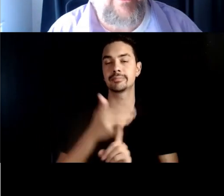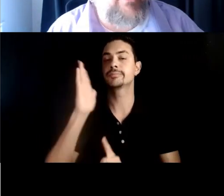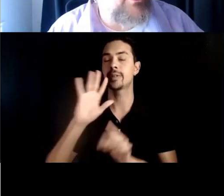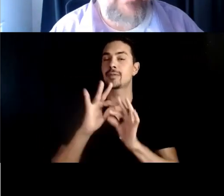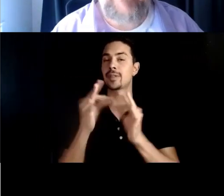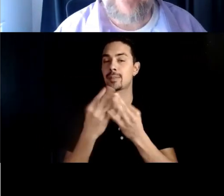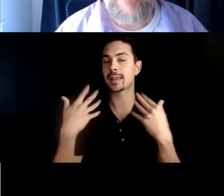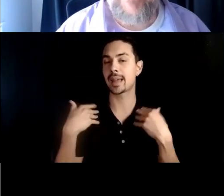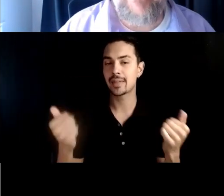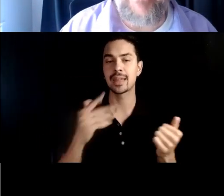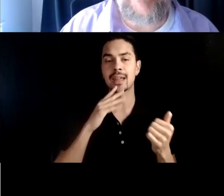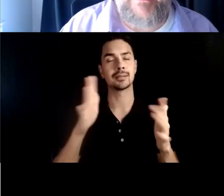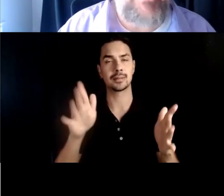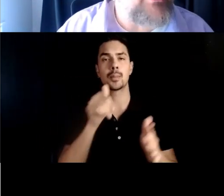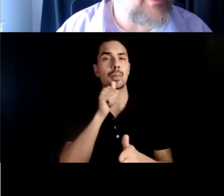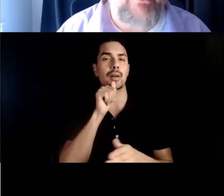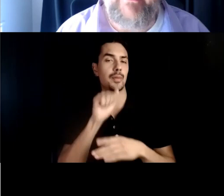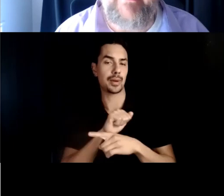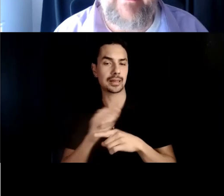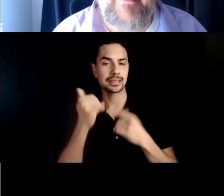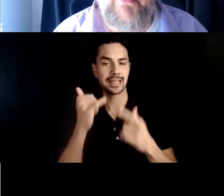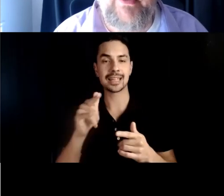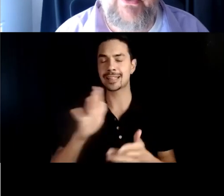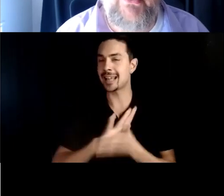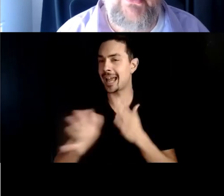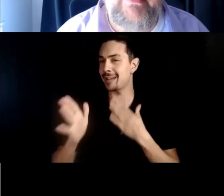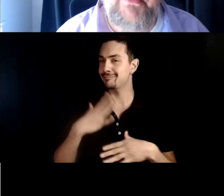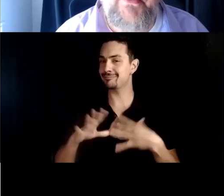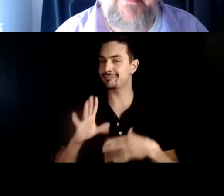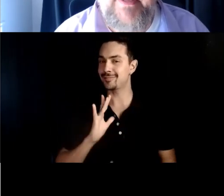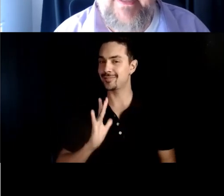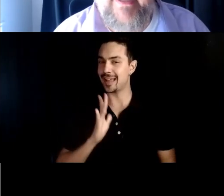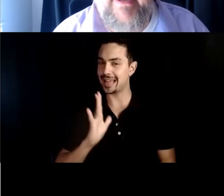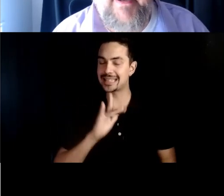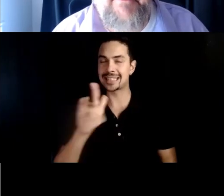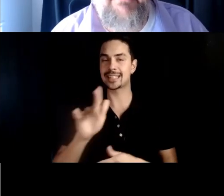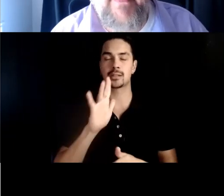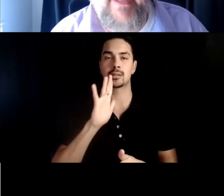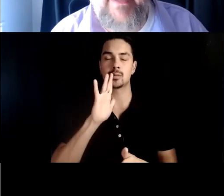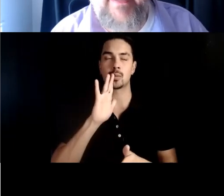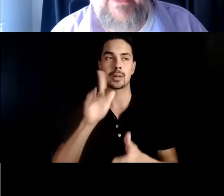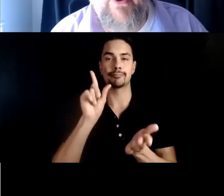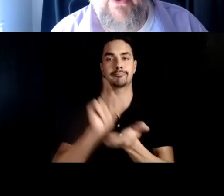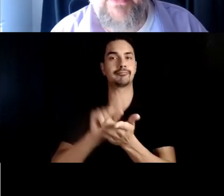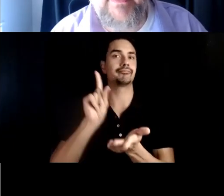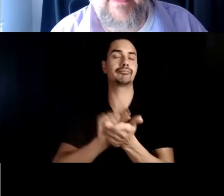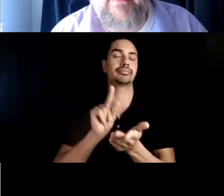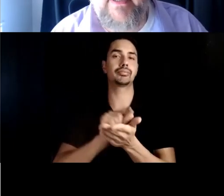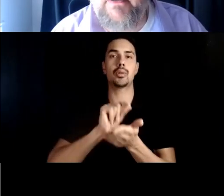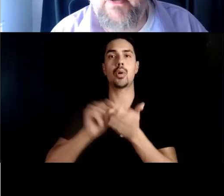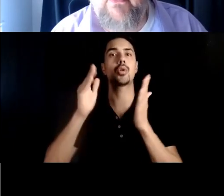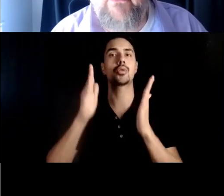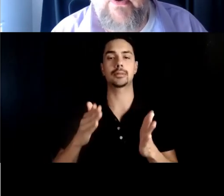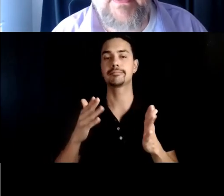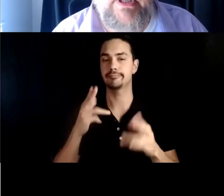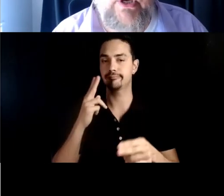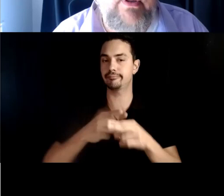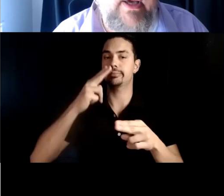and a really, really snappy dresser and a really cool dude. He wrote in an article a few years ago that,